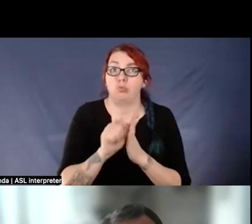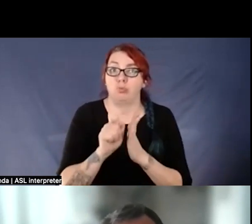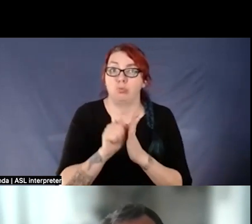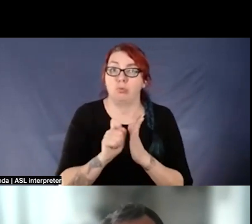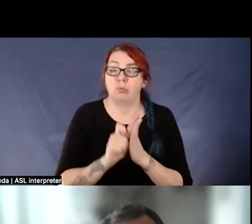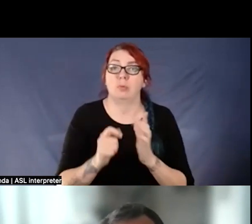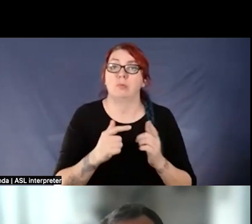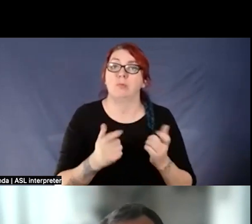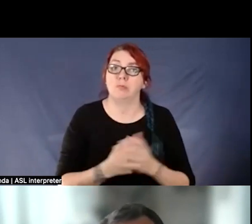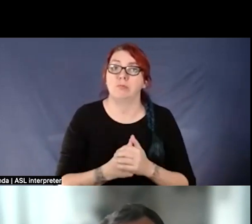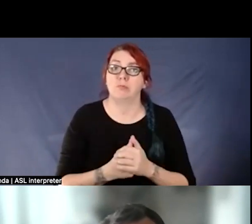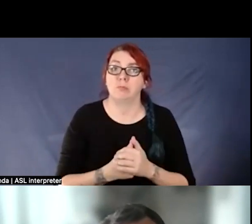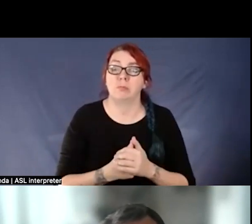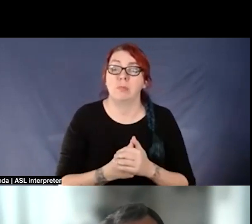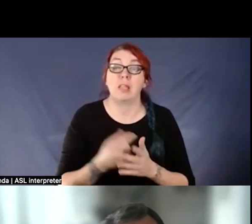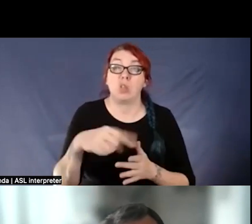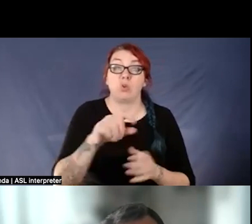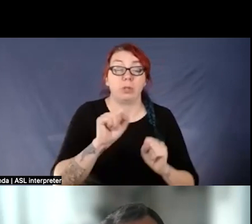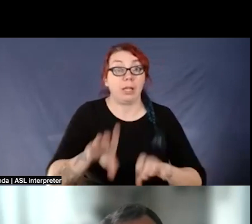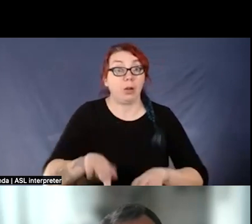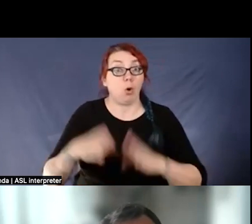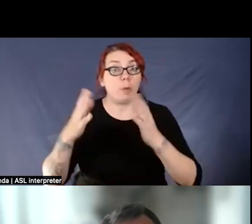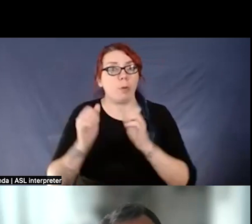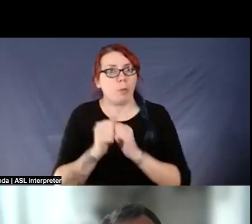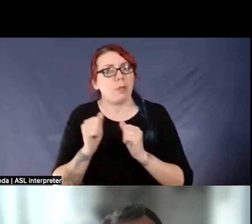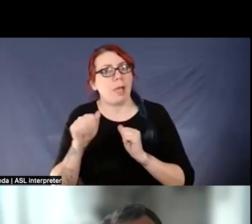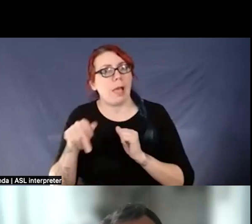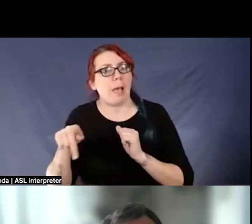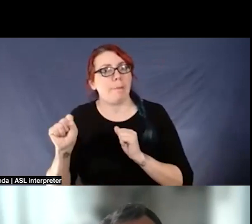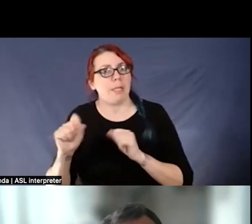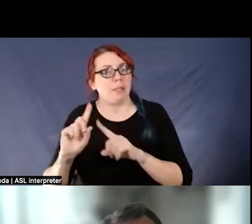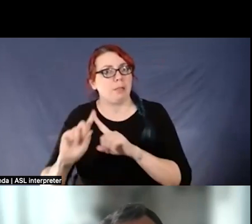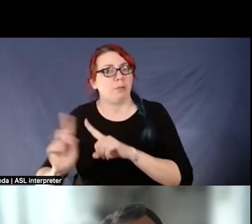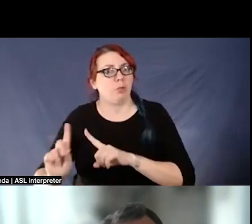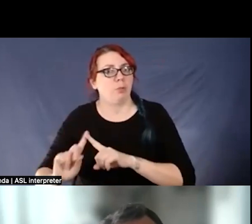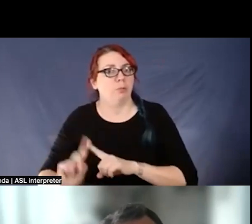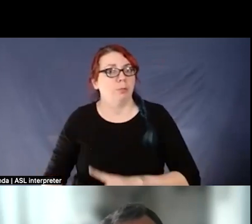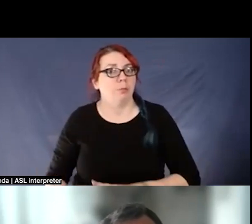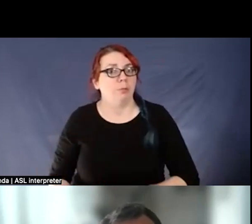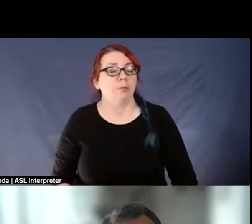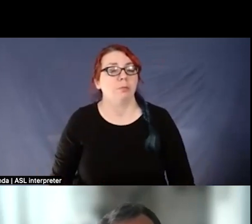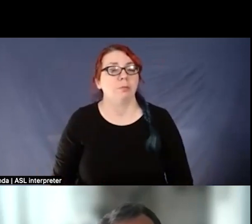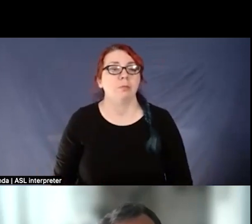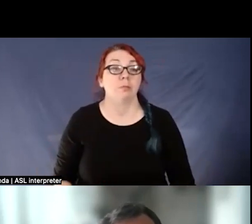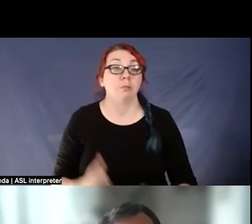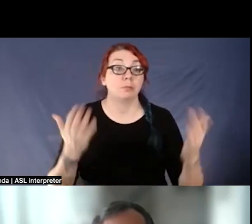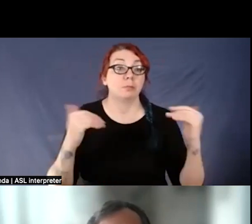apps as well. Next slide. Thank you. So this is what one of the posts looks